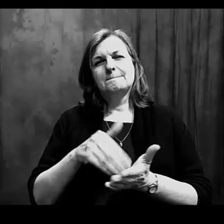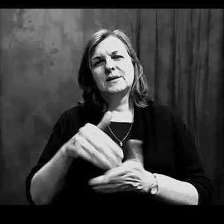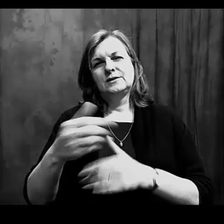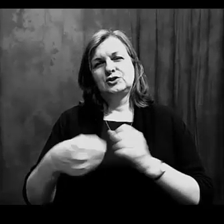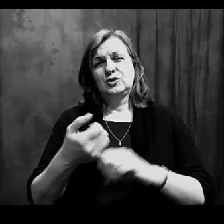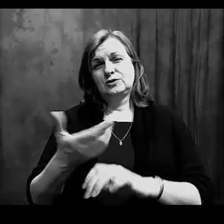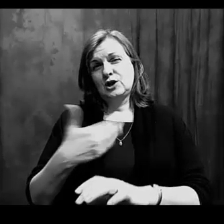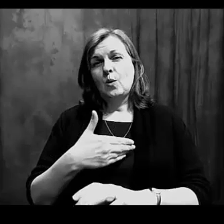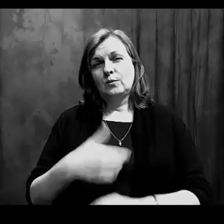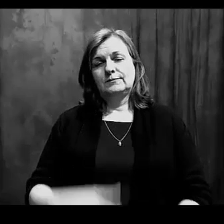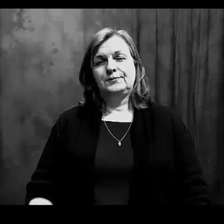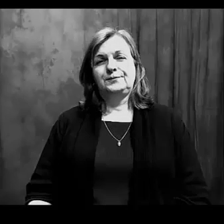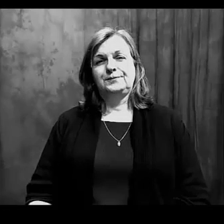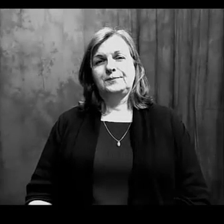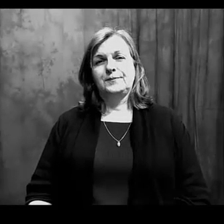million years ago